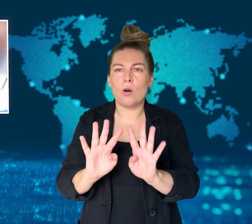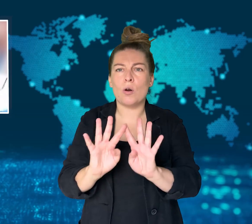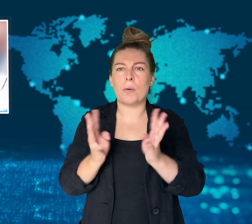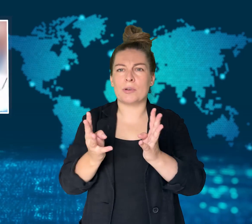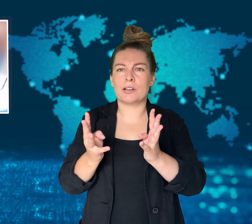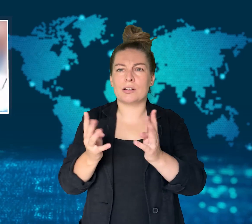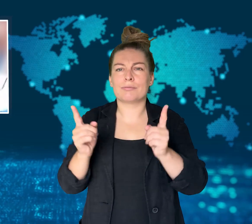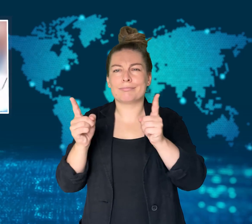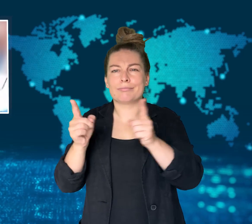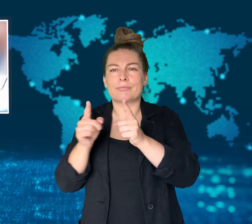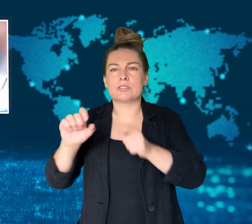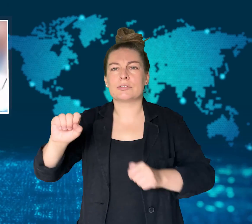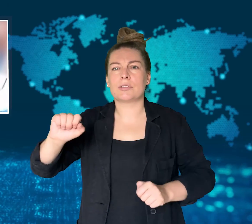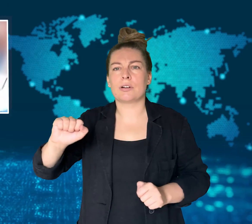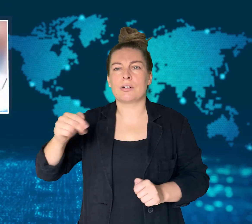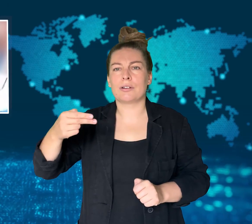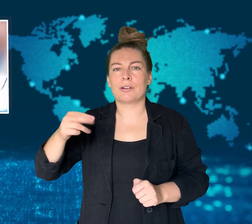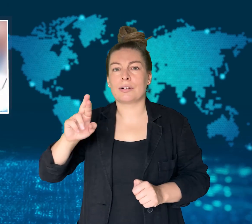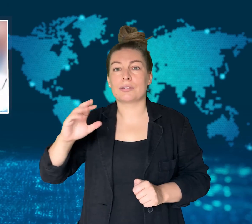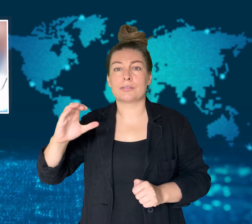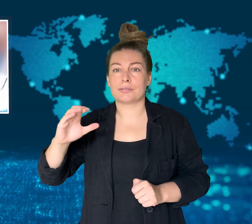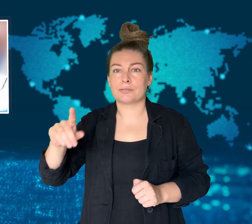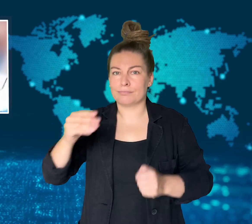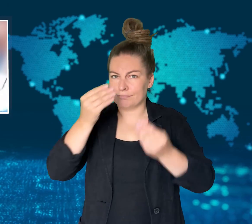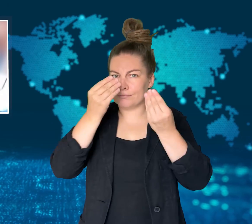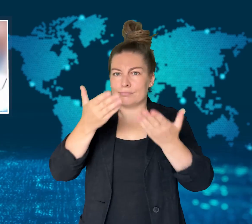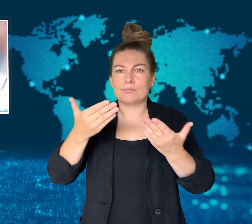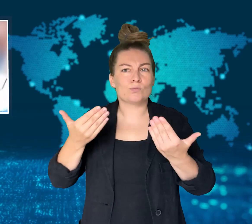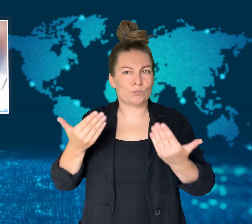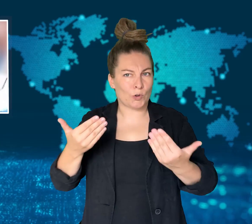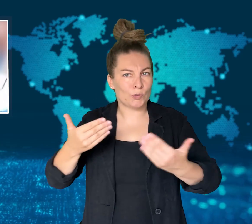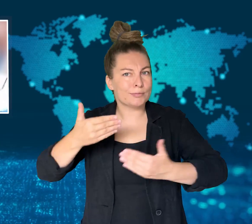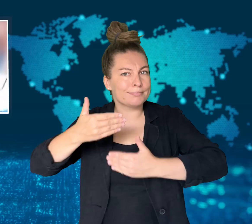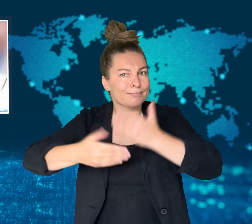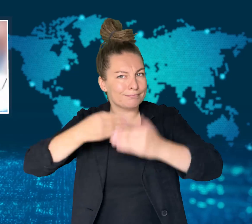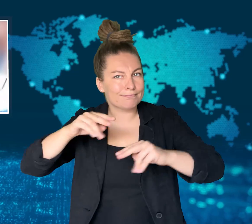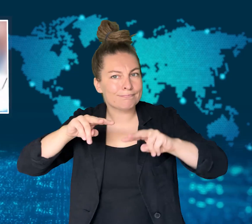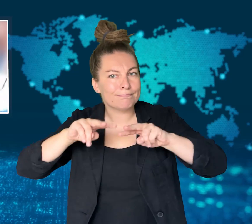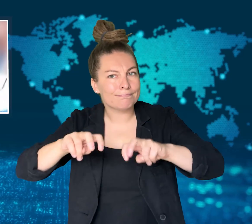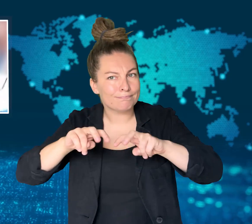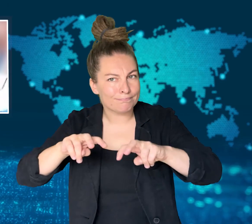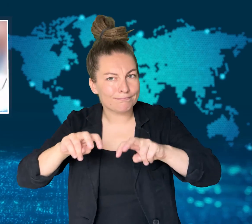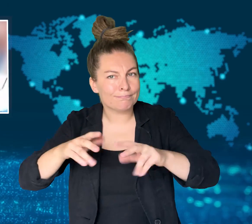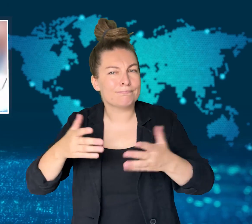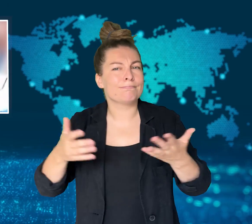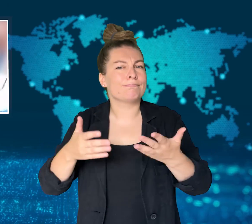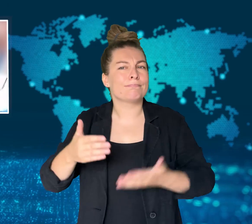opened its own investigation into the incident.